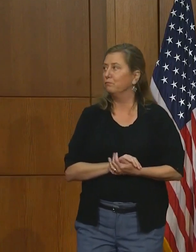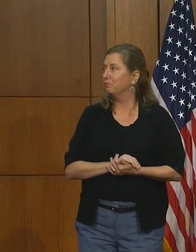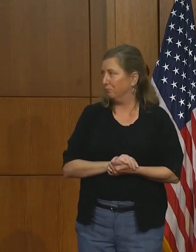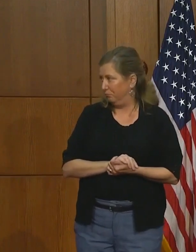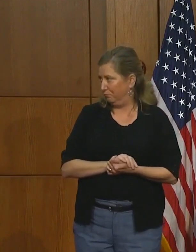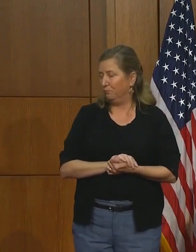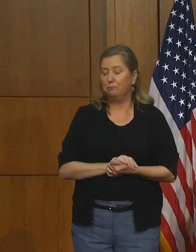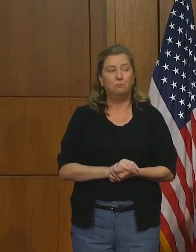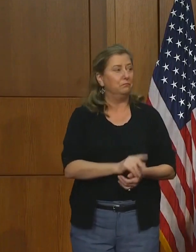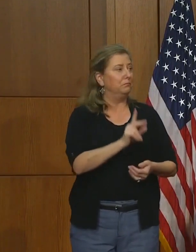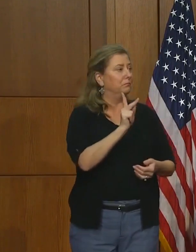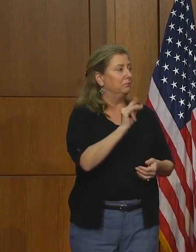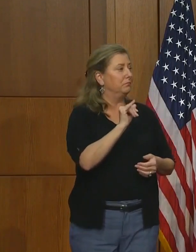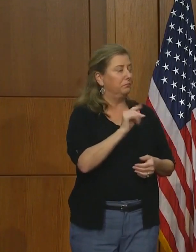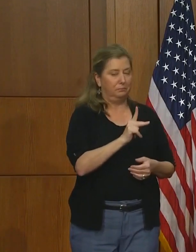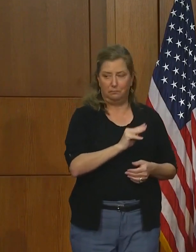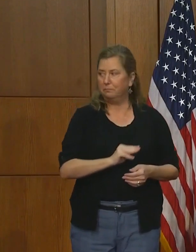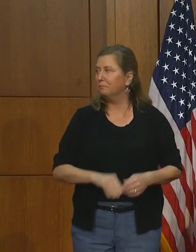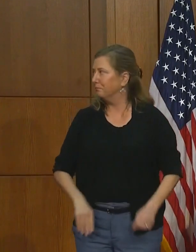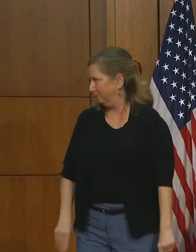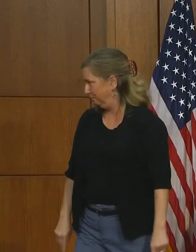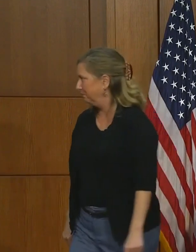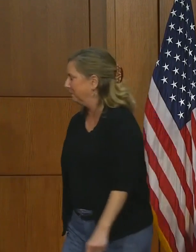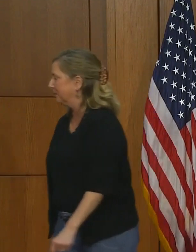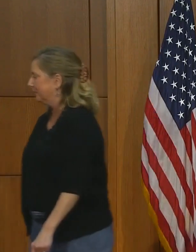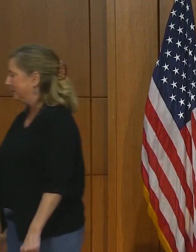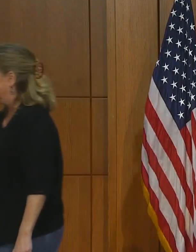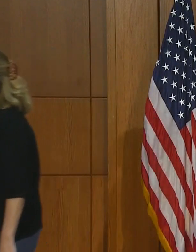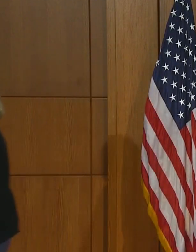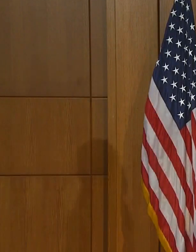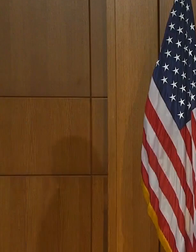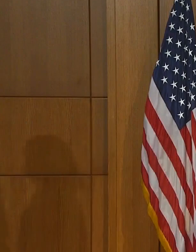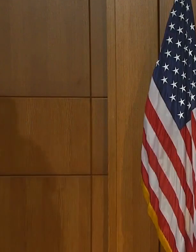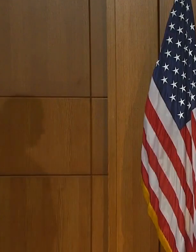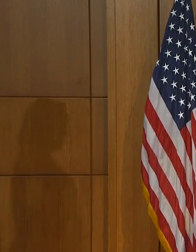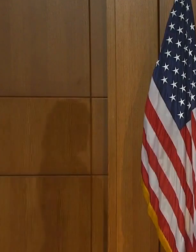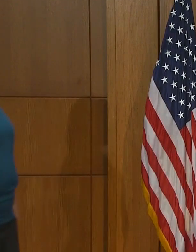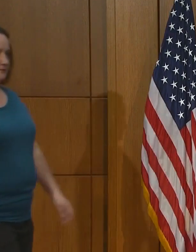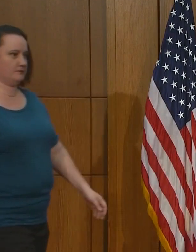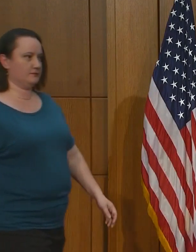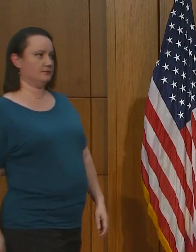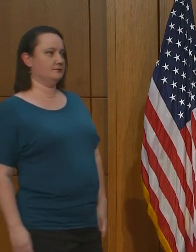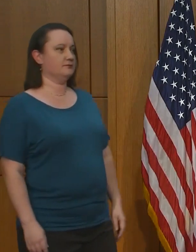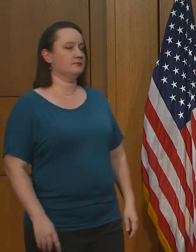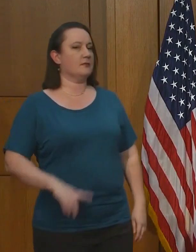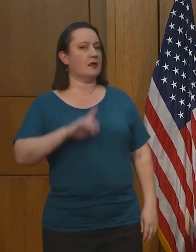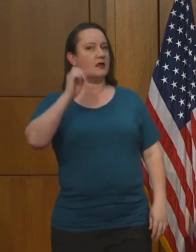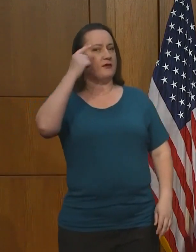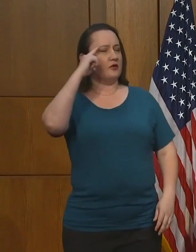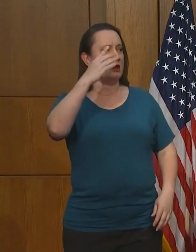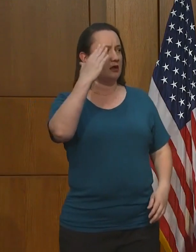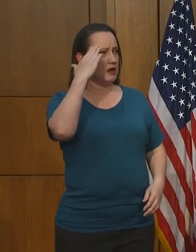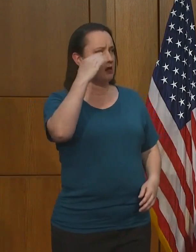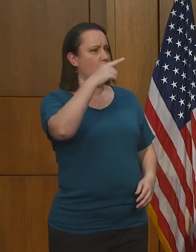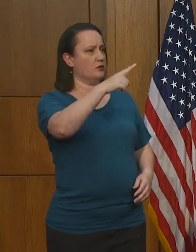YOU. I THANK YOU GOVERNOR REMINDER YOU MENTIONED IT'S